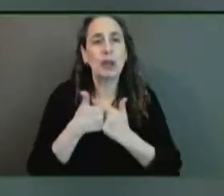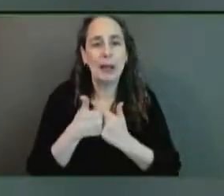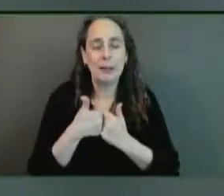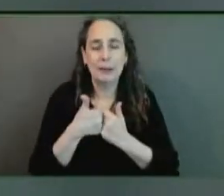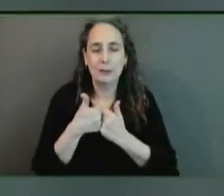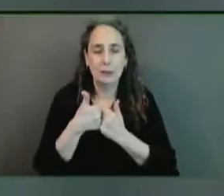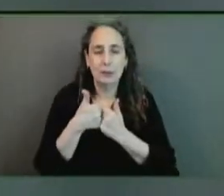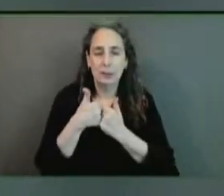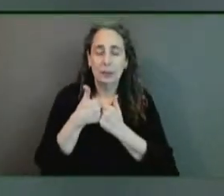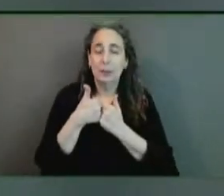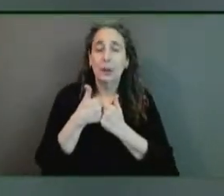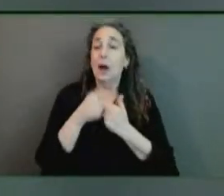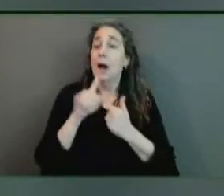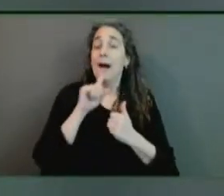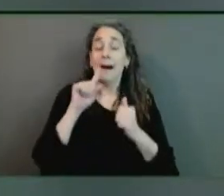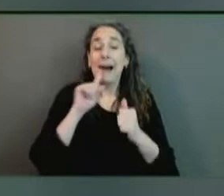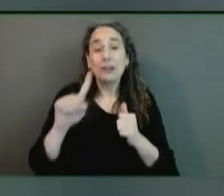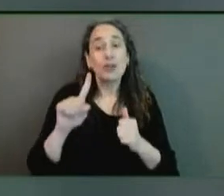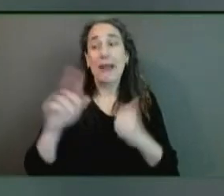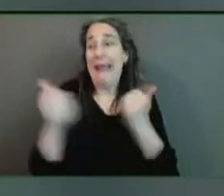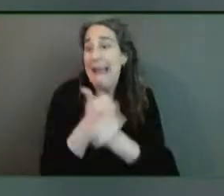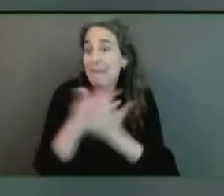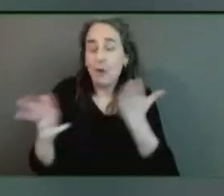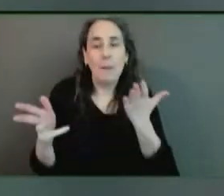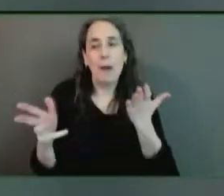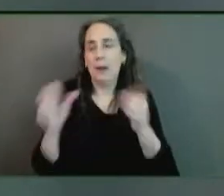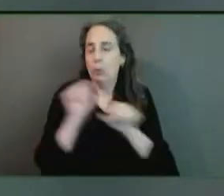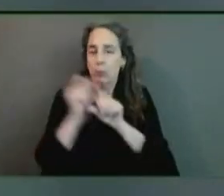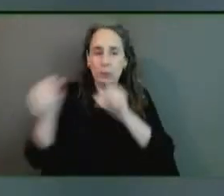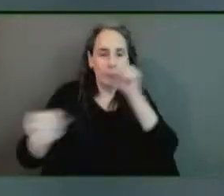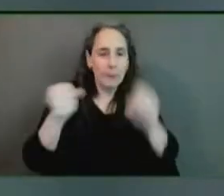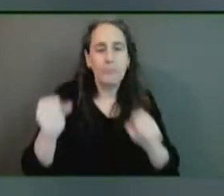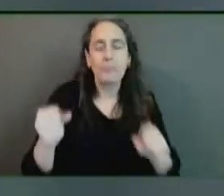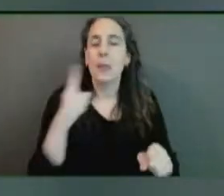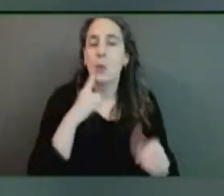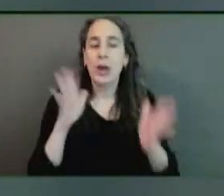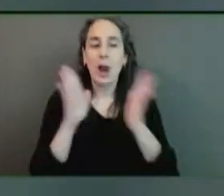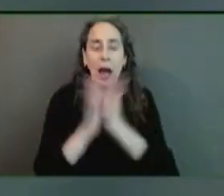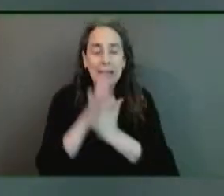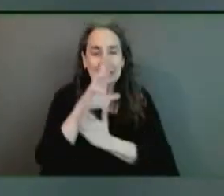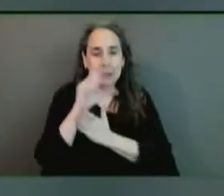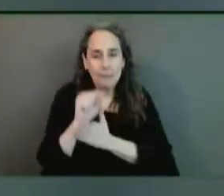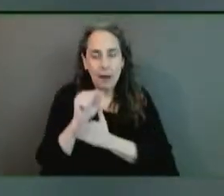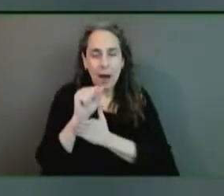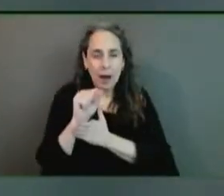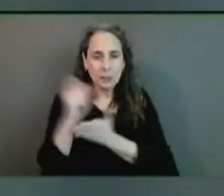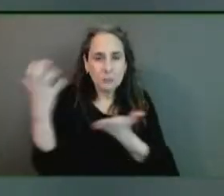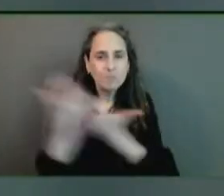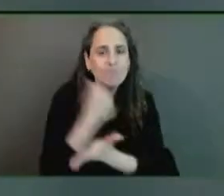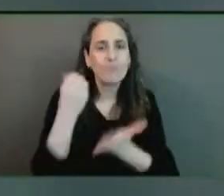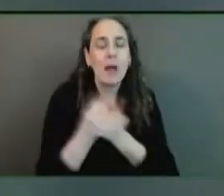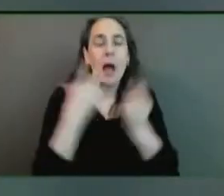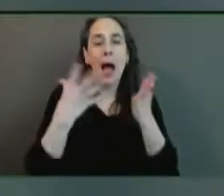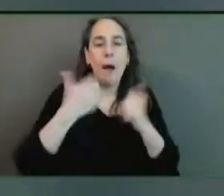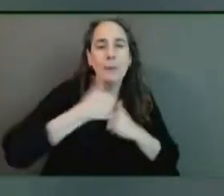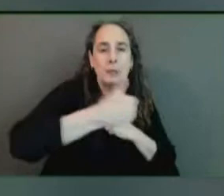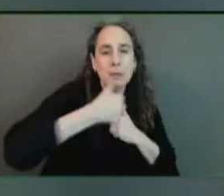operational challenges. It's all hands on deck effort to be honest. And we're asking Busses